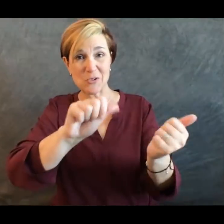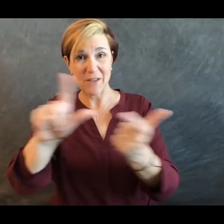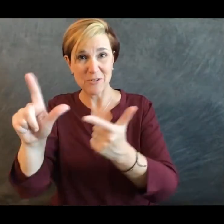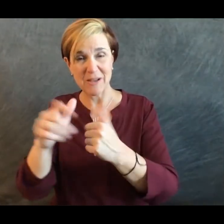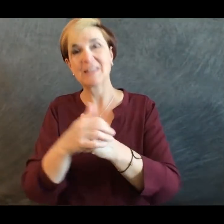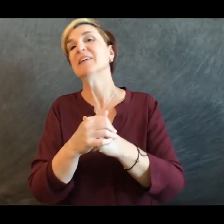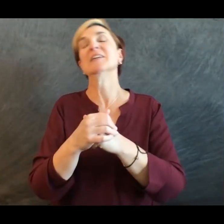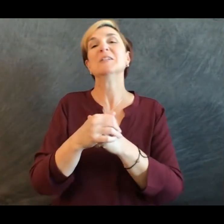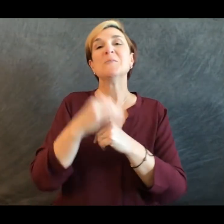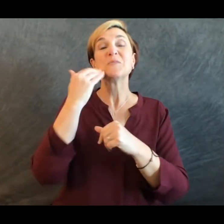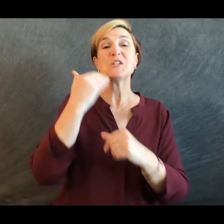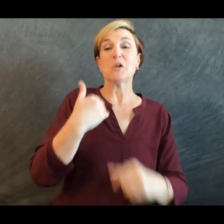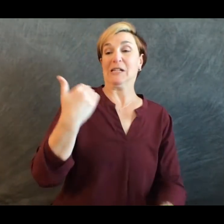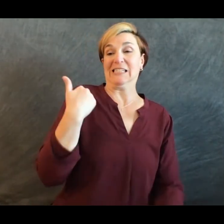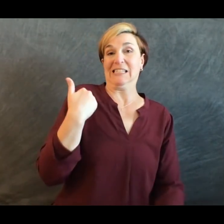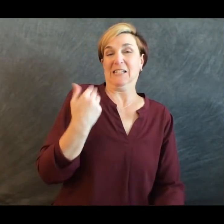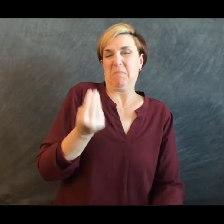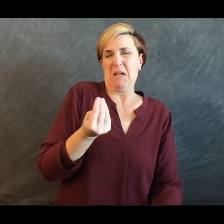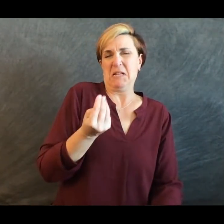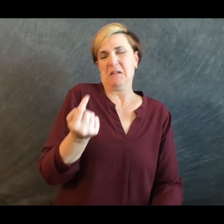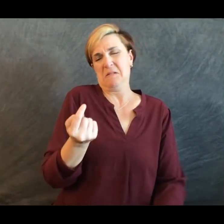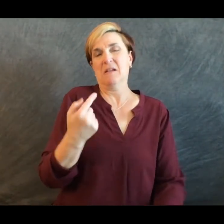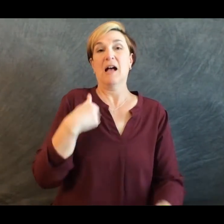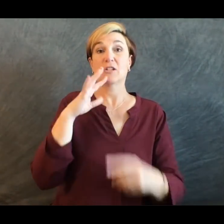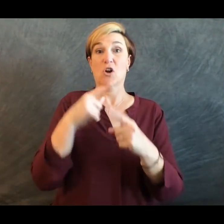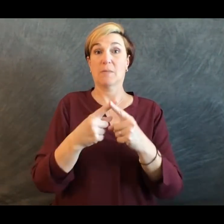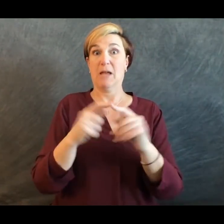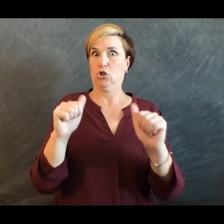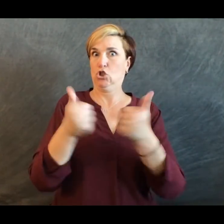about the challenges that lie ahead and I want to finish the week just by